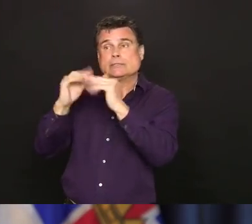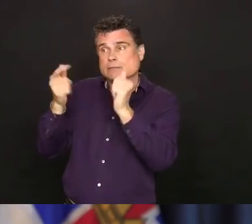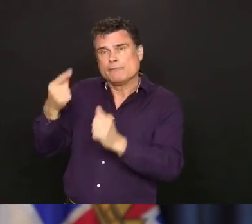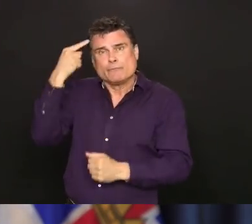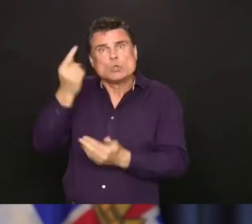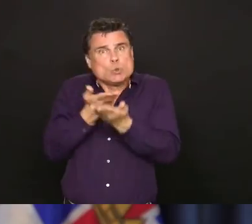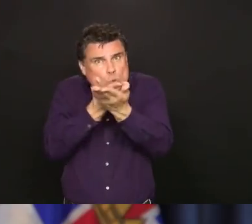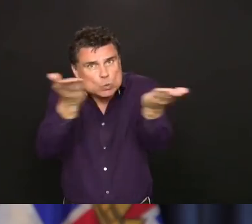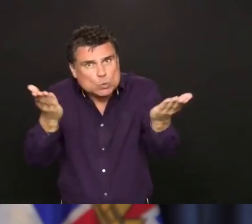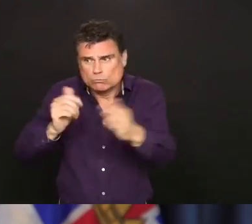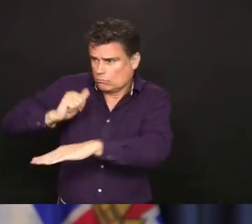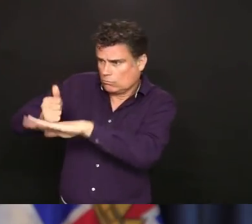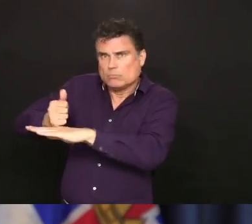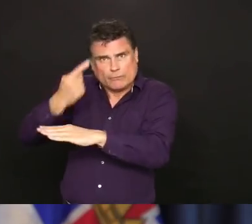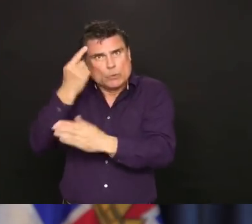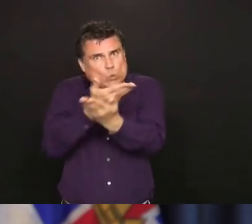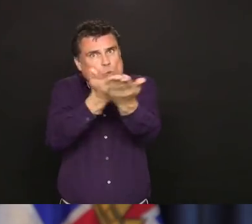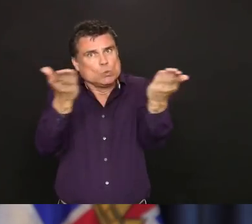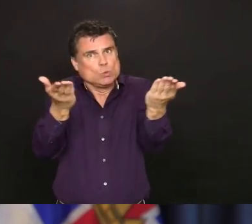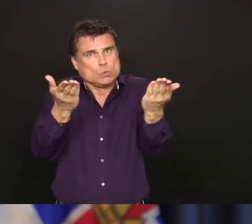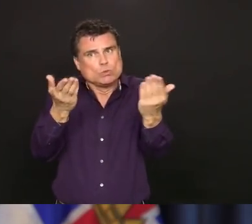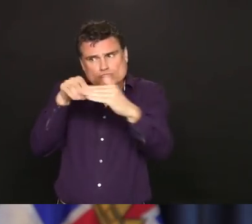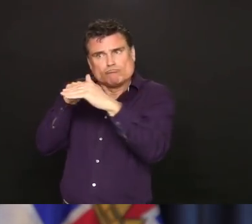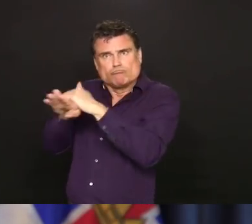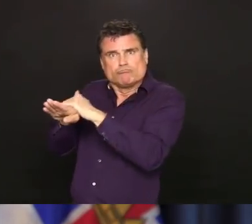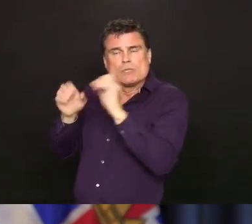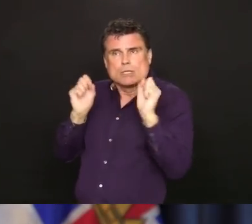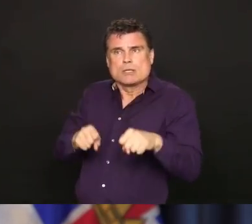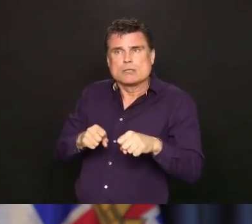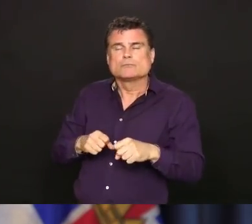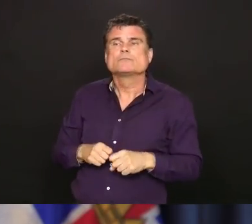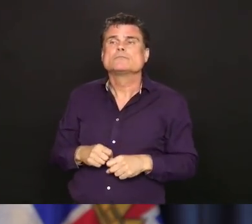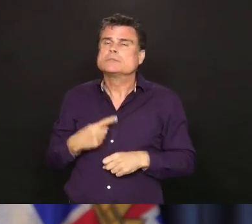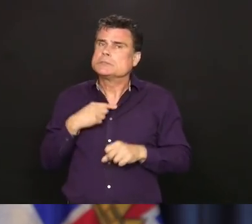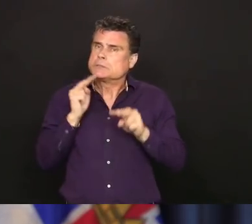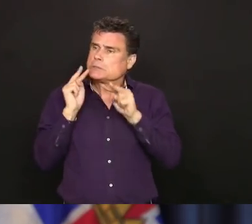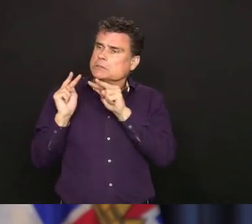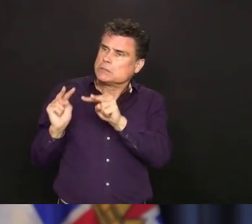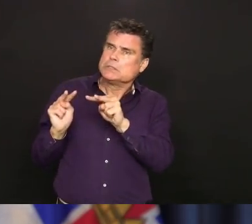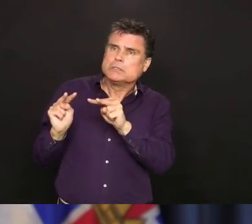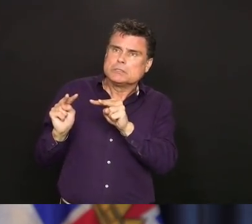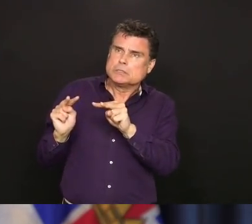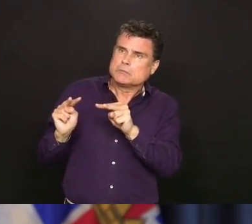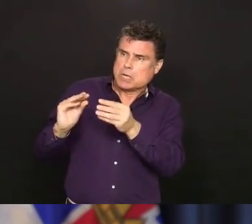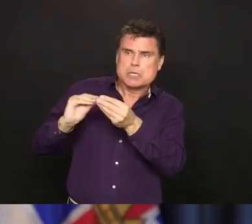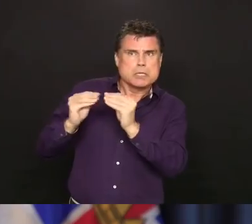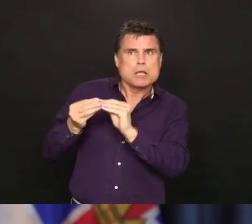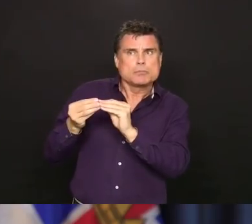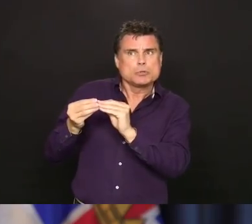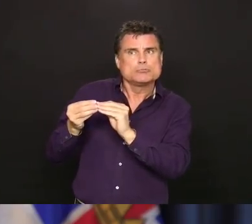I see the return to more normal level, well below what it was before,